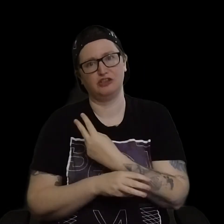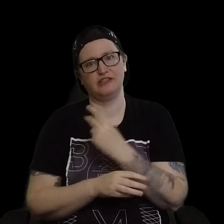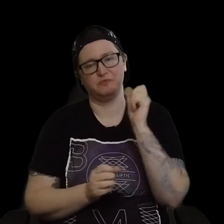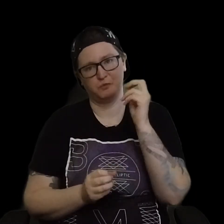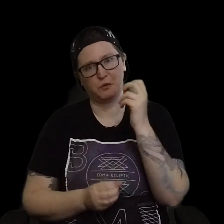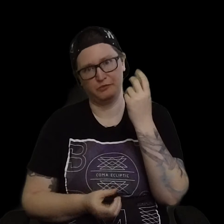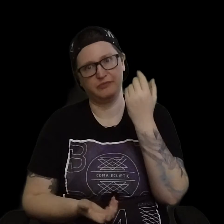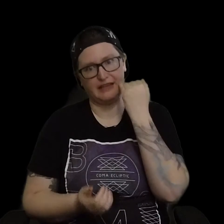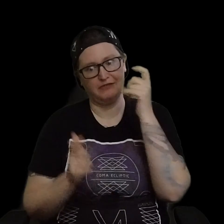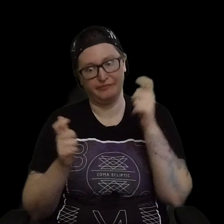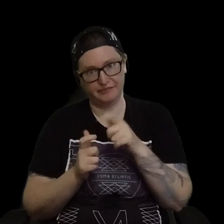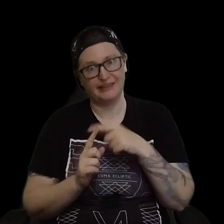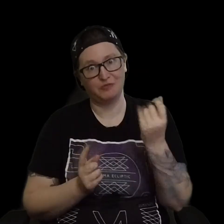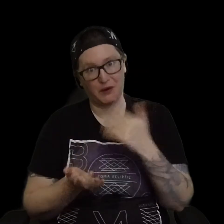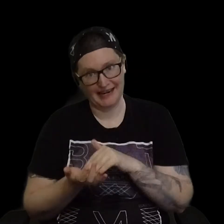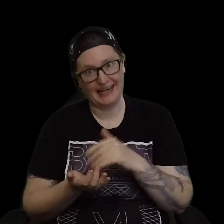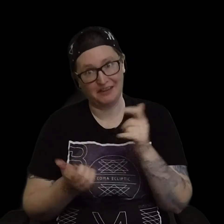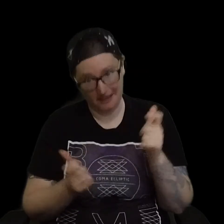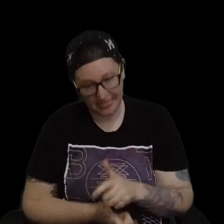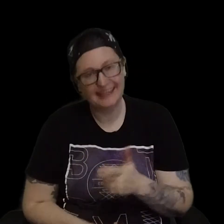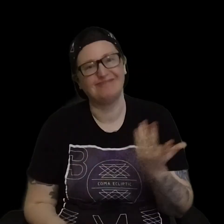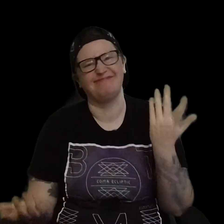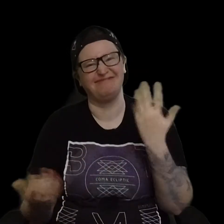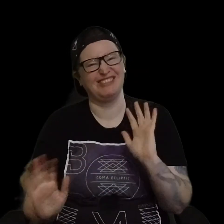so a one is considered the worst if it goes down you have to reroll again and